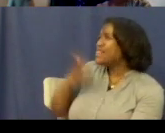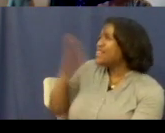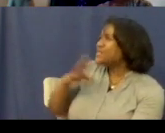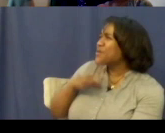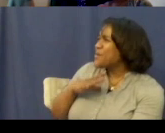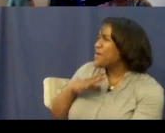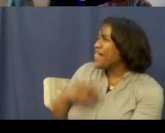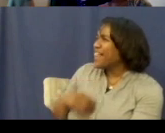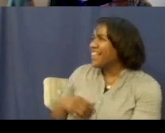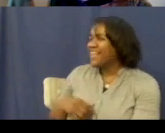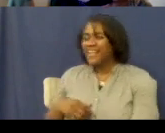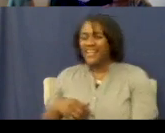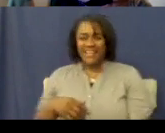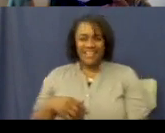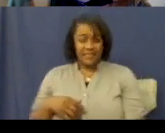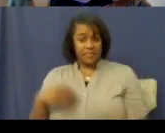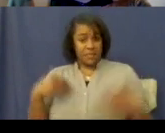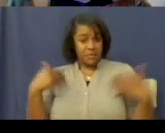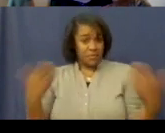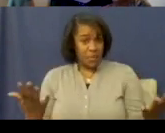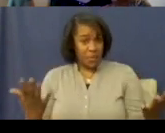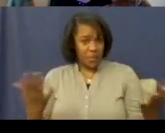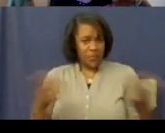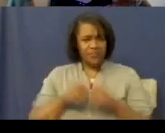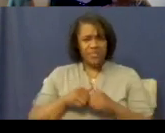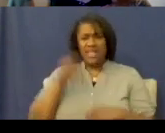Nina Schor: So, this is a different kind of cell.